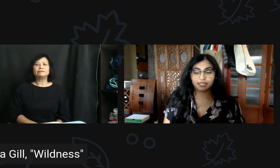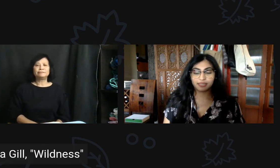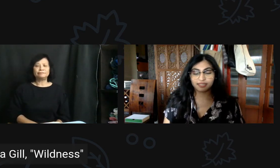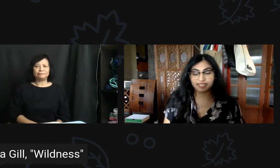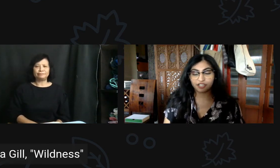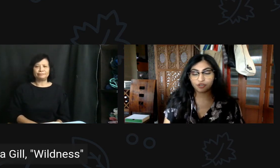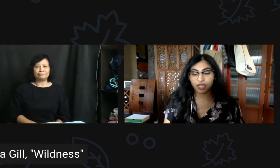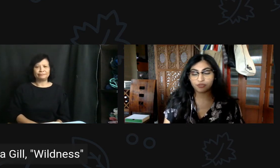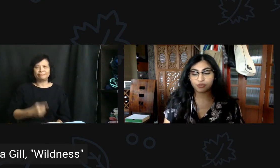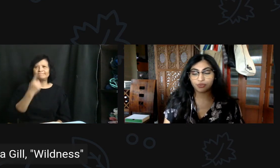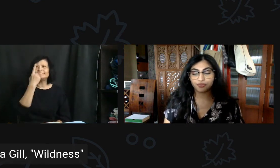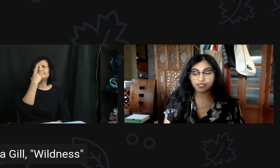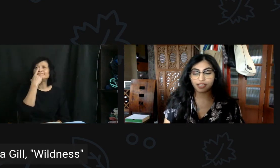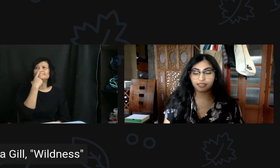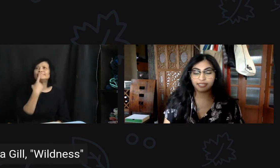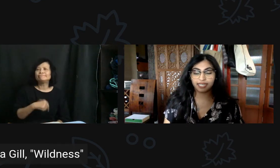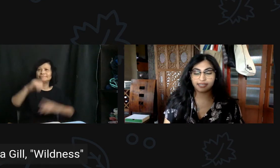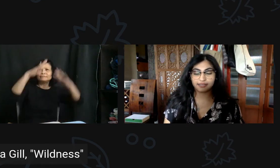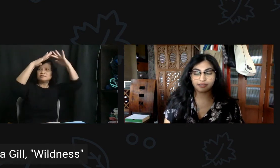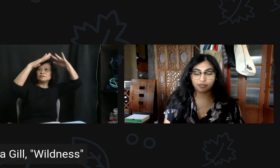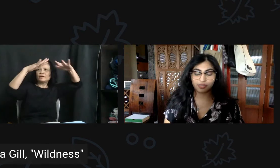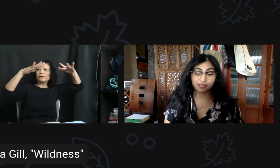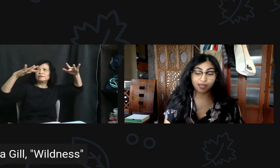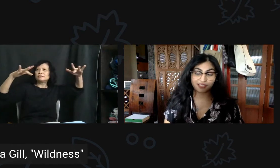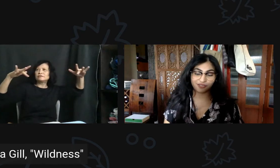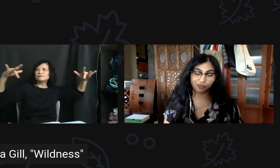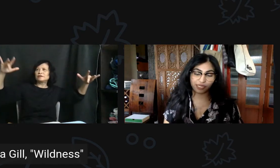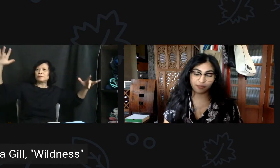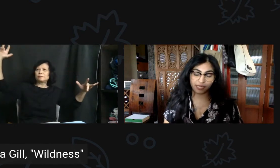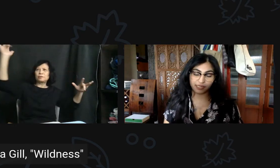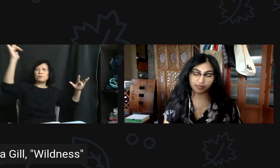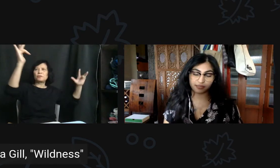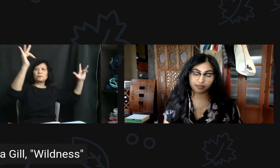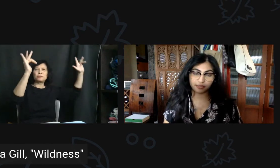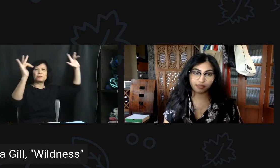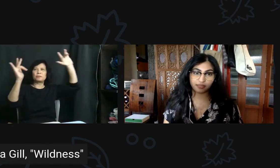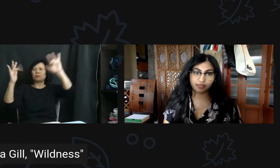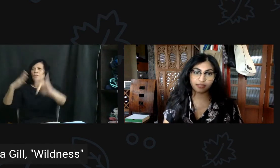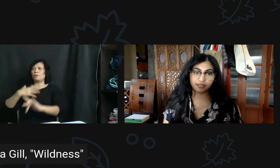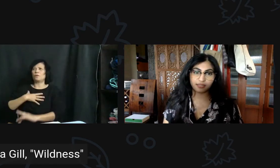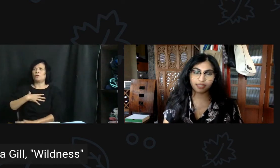The zinc red roofs are glazed with specks of white paint.